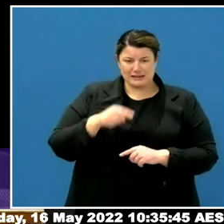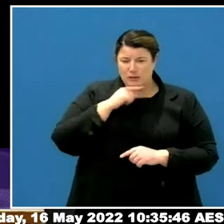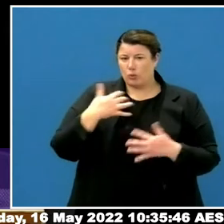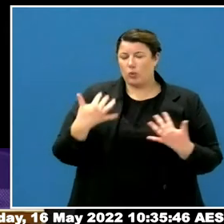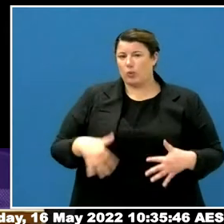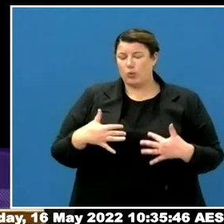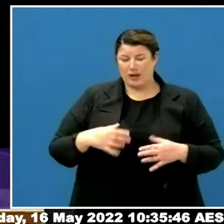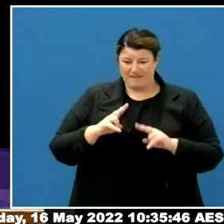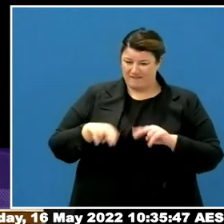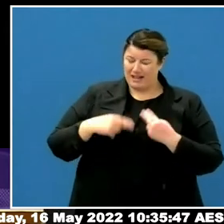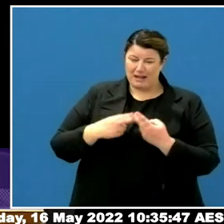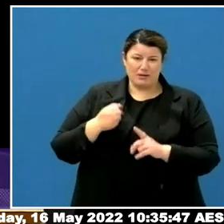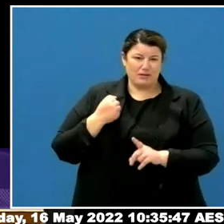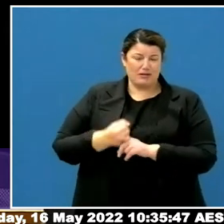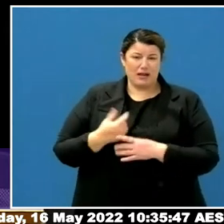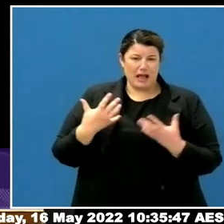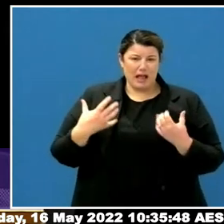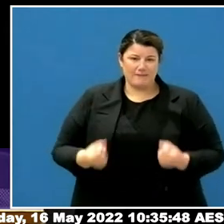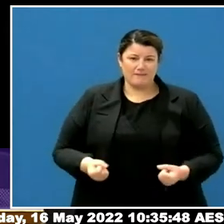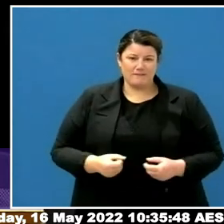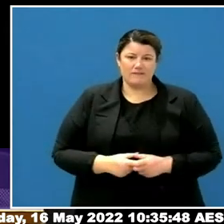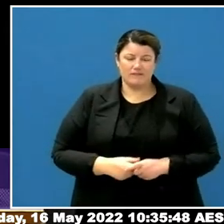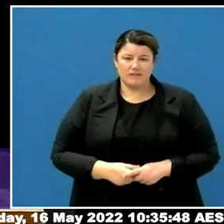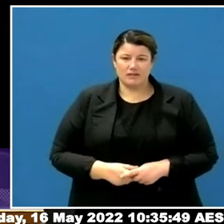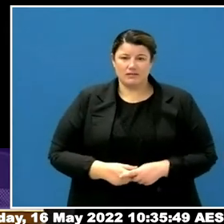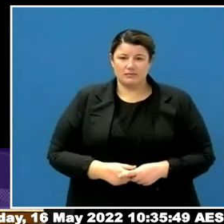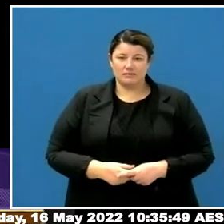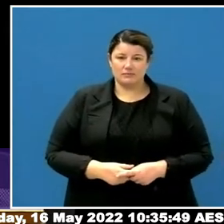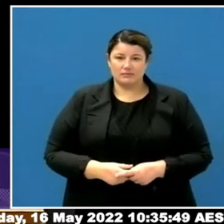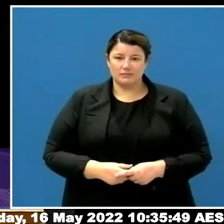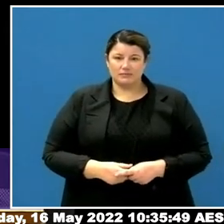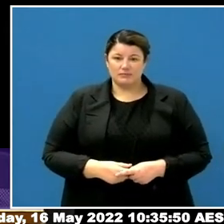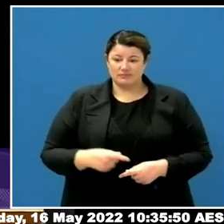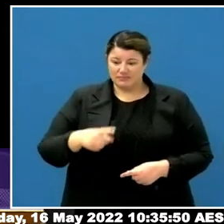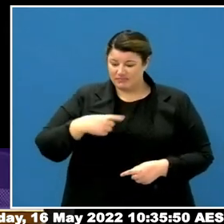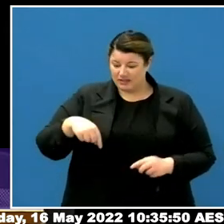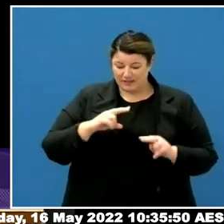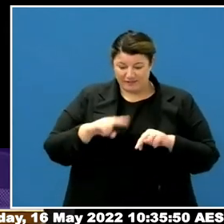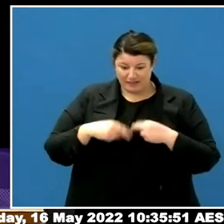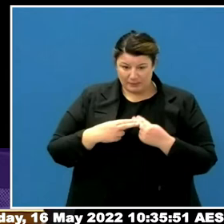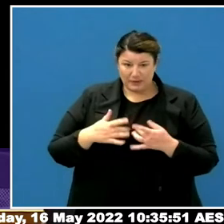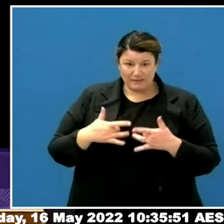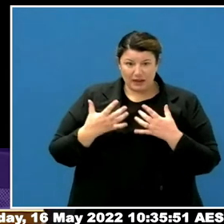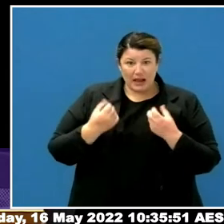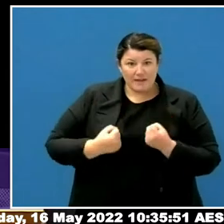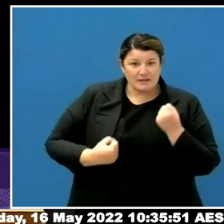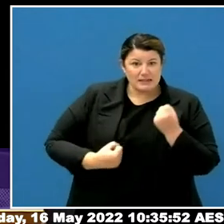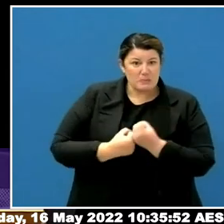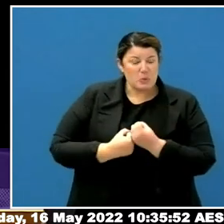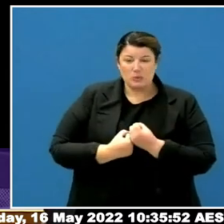family. She will say that they felt completely unsupported by Afford during and